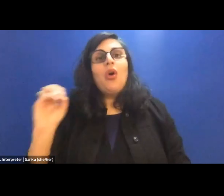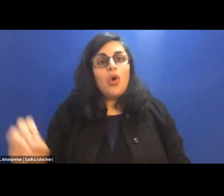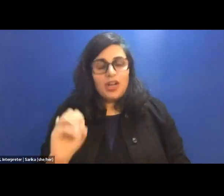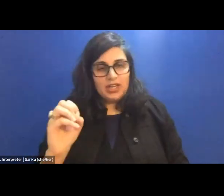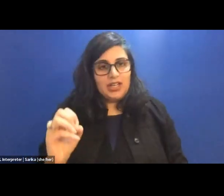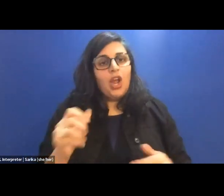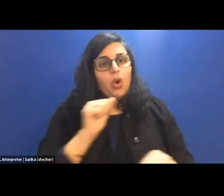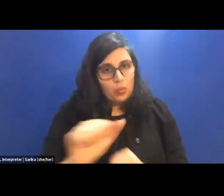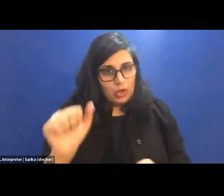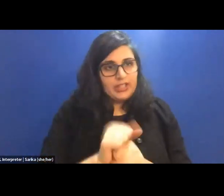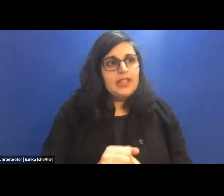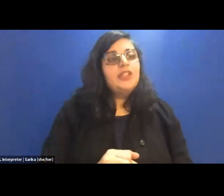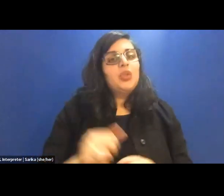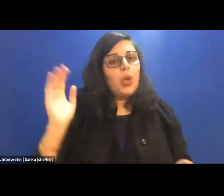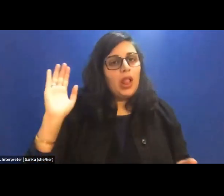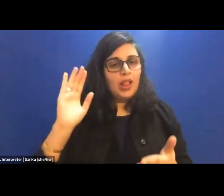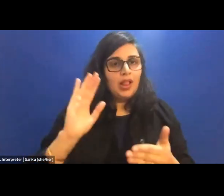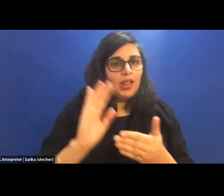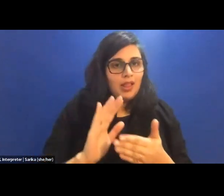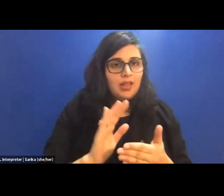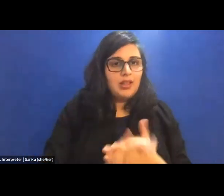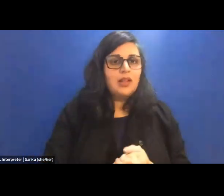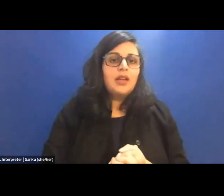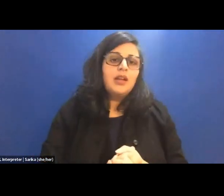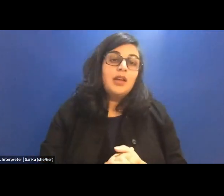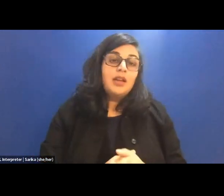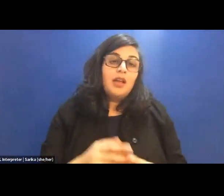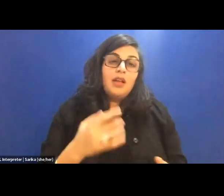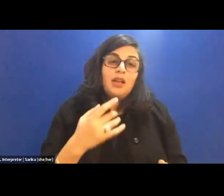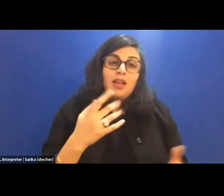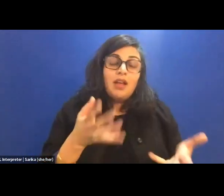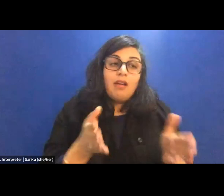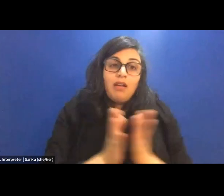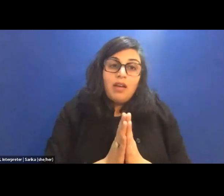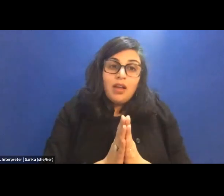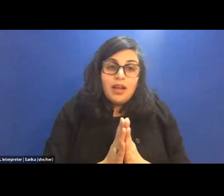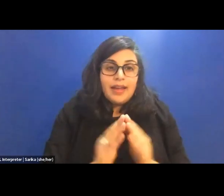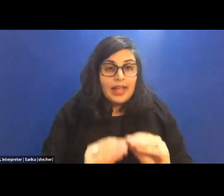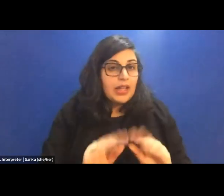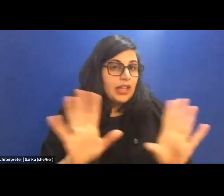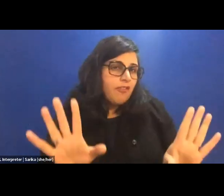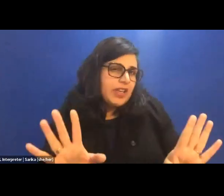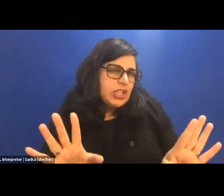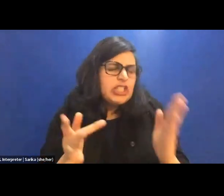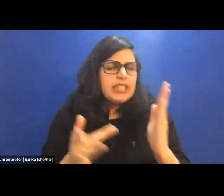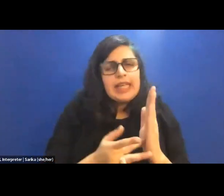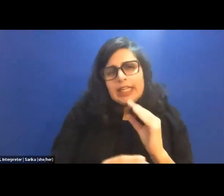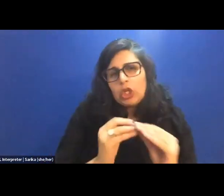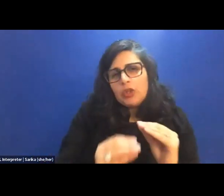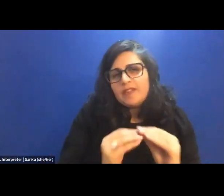friends, the police and the cities in Oregon are working to roll it back. While